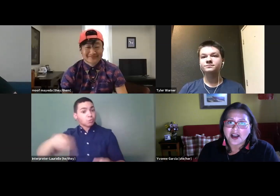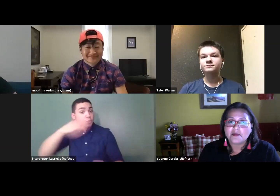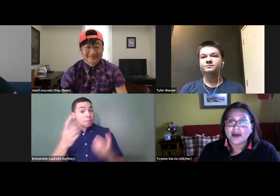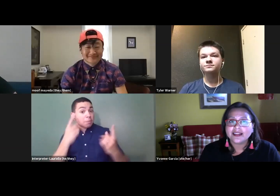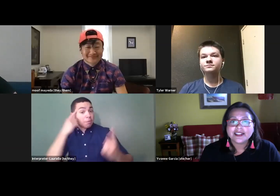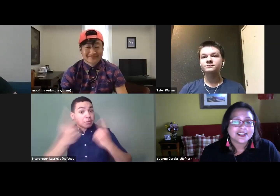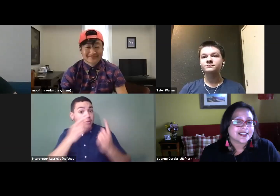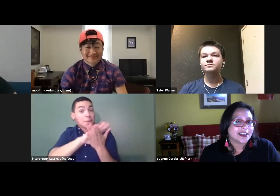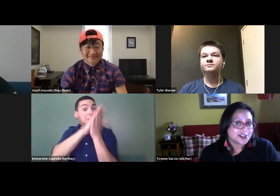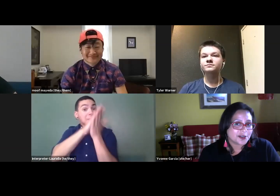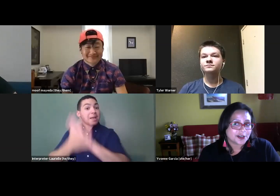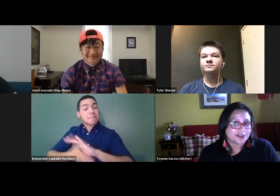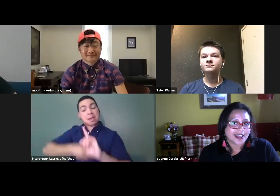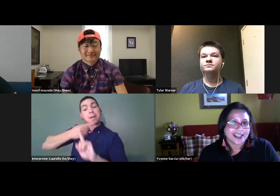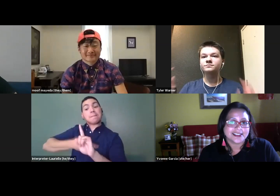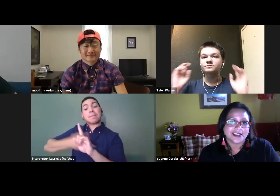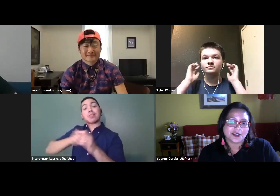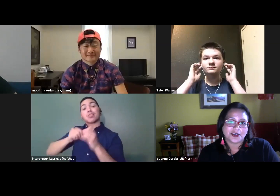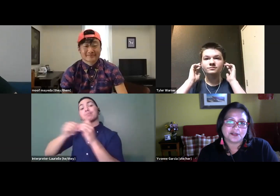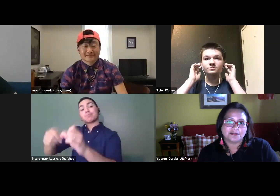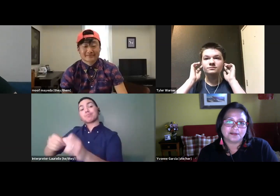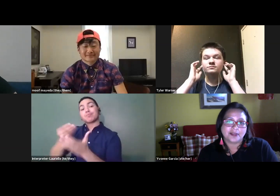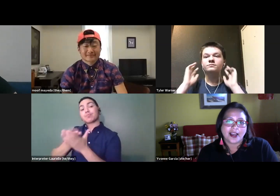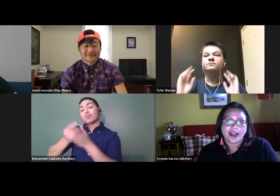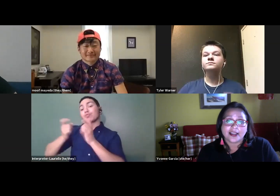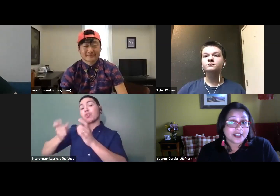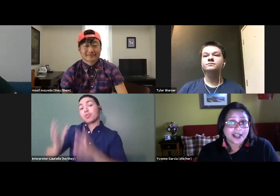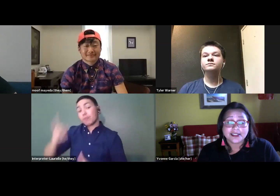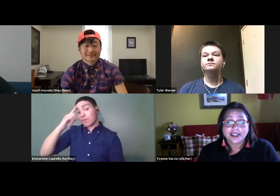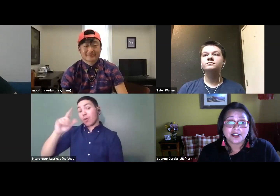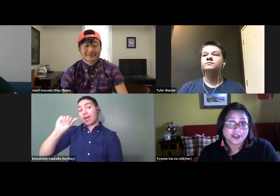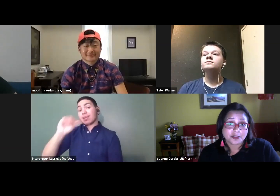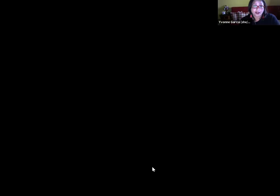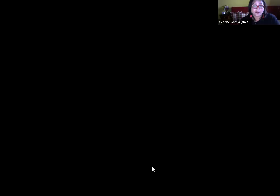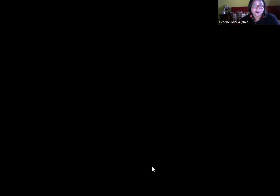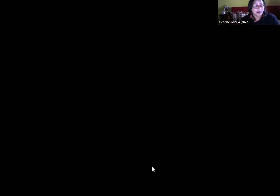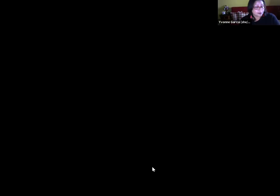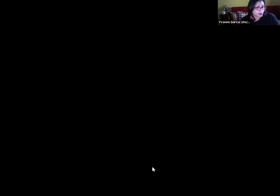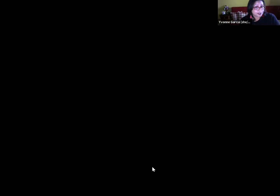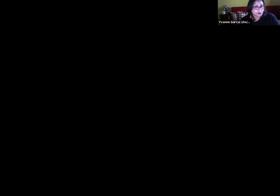Just last week we watched in horror as the president attempted to roll back transgender folks' rights, and a